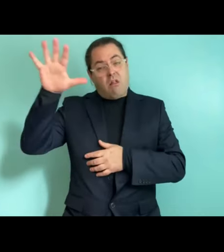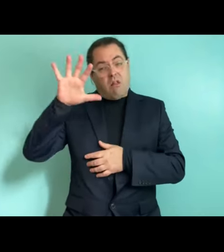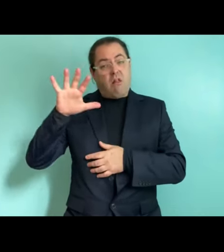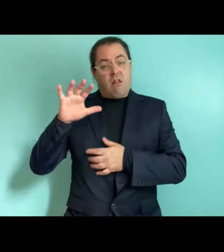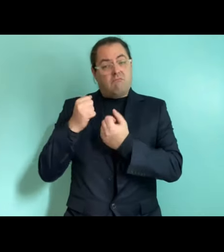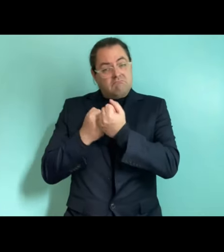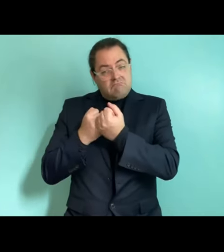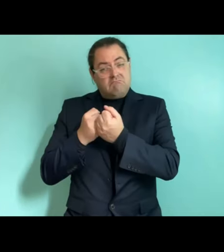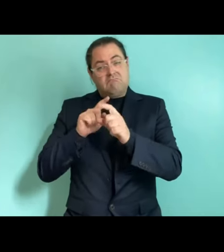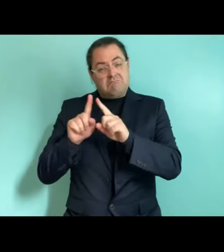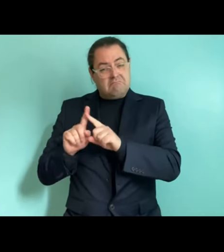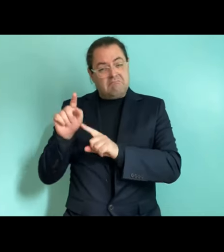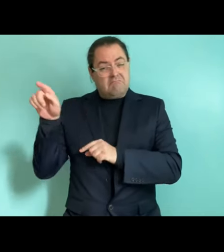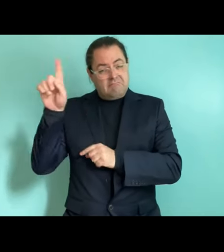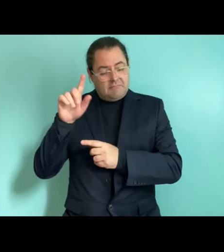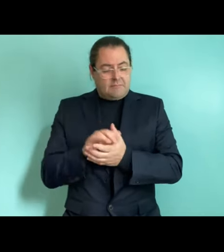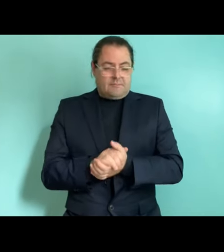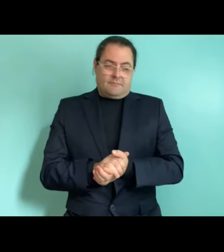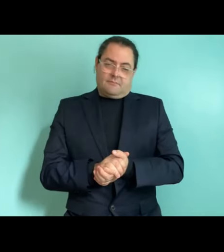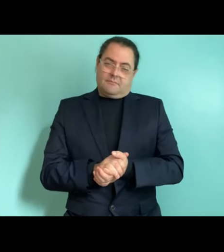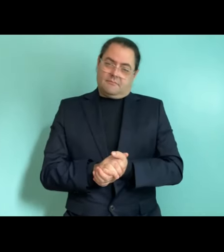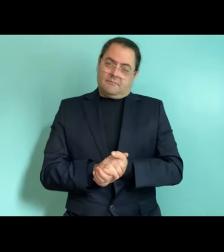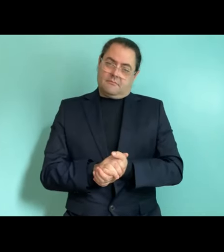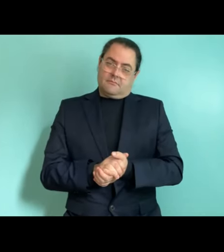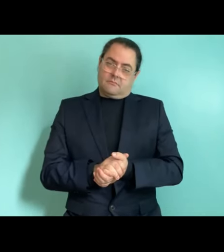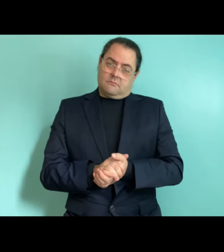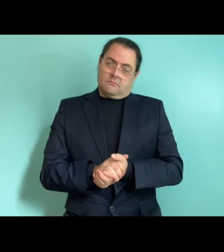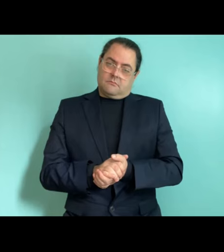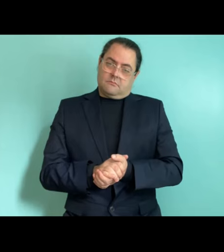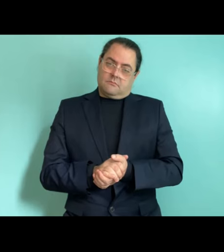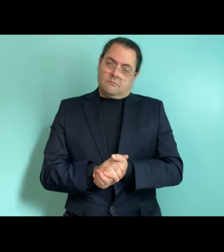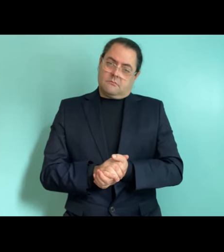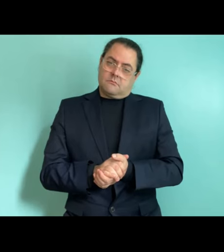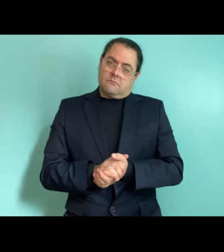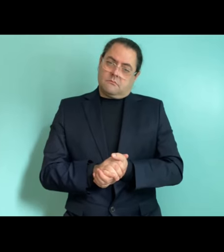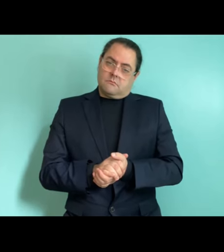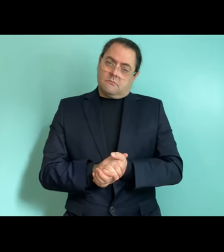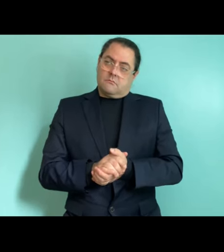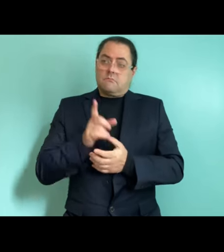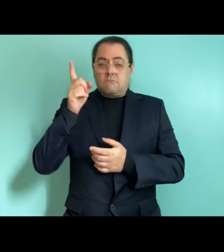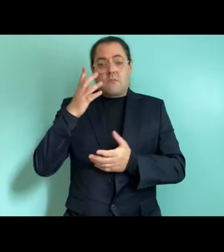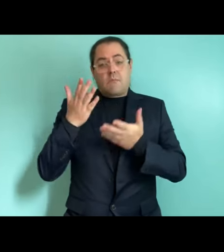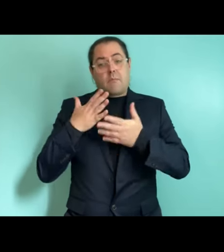and amendments in most of the disallows Dutch up for amendments to ensure that the issue